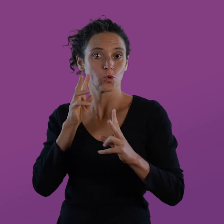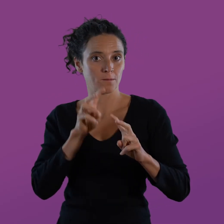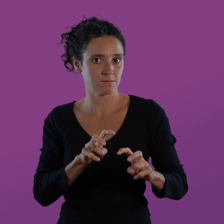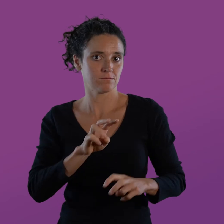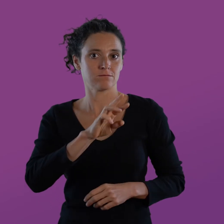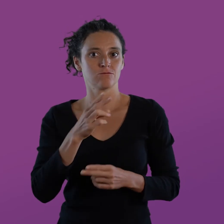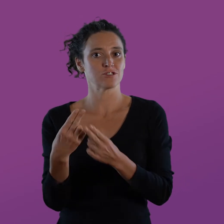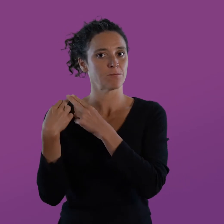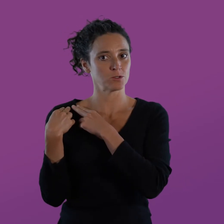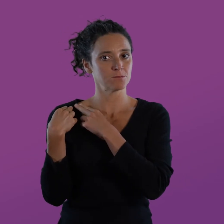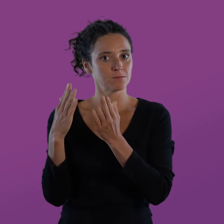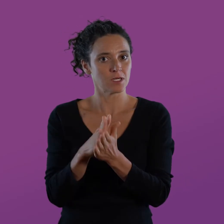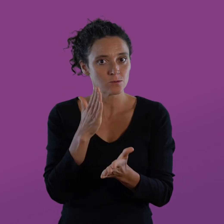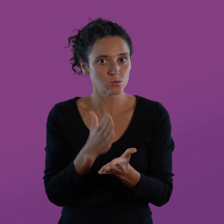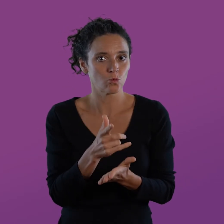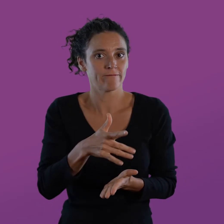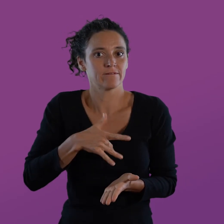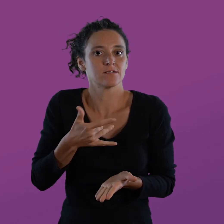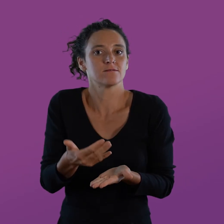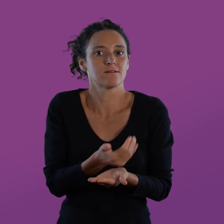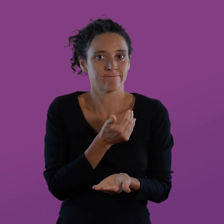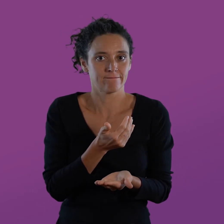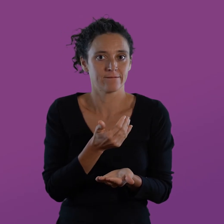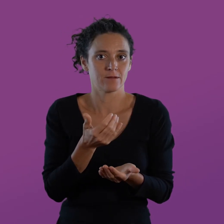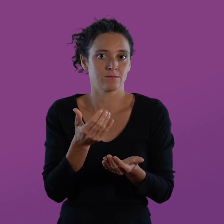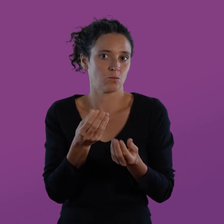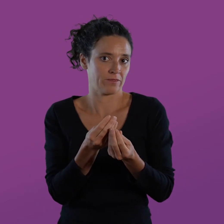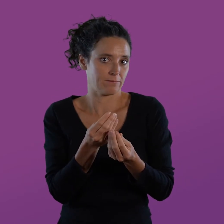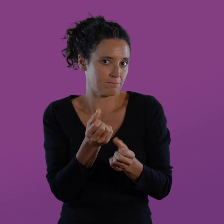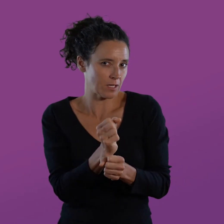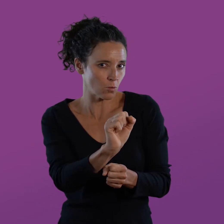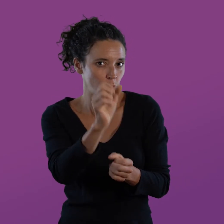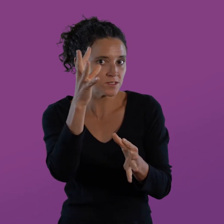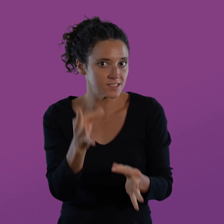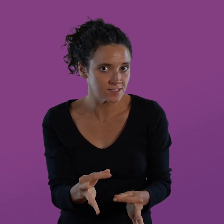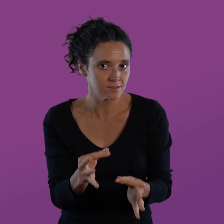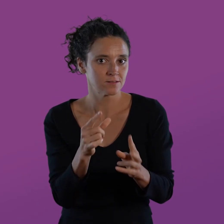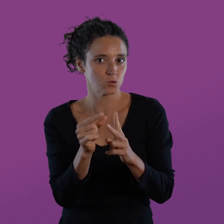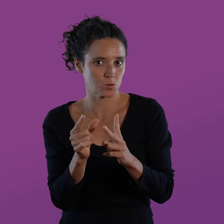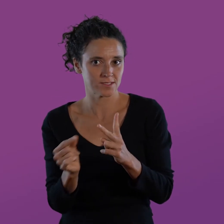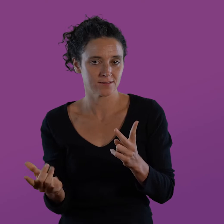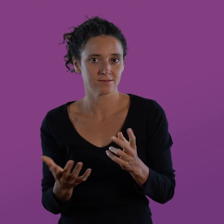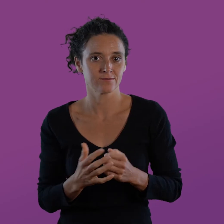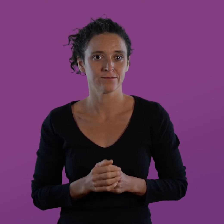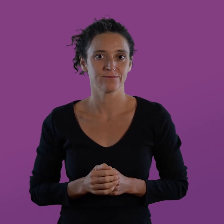The Commissioners will ensure appropriate and effective safeguards - in all measures that relate to the exercise of individual choice and decision making.